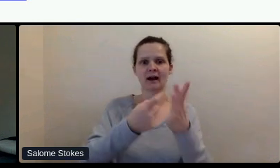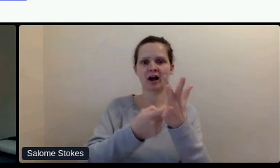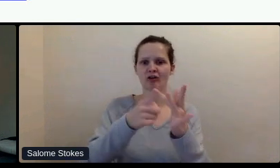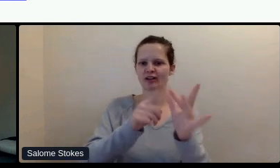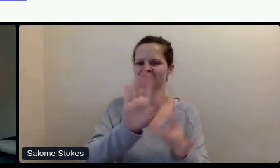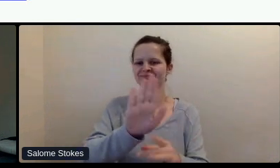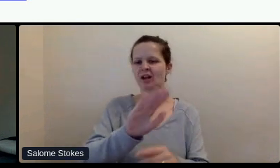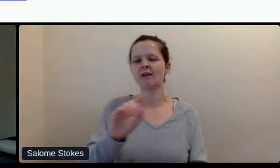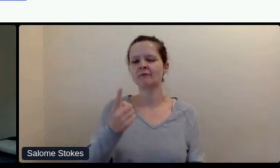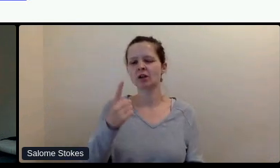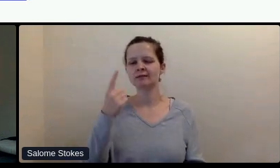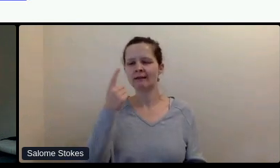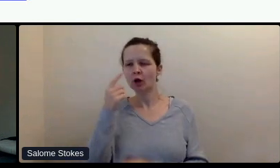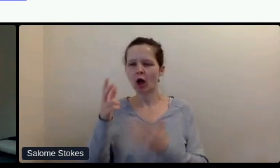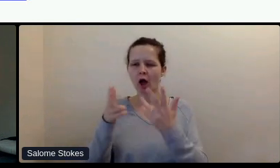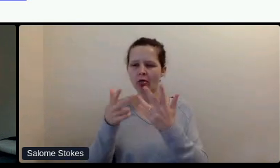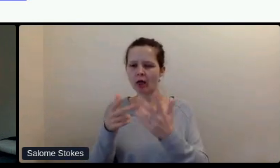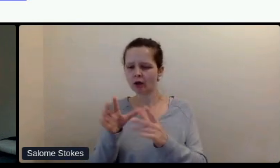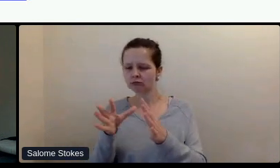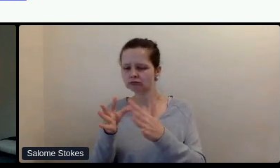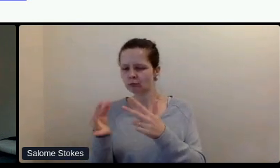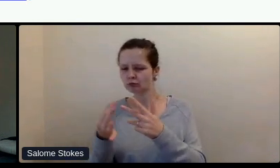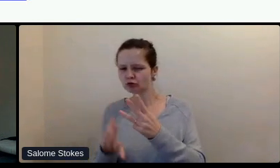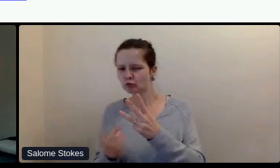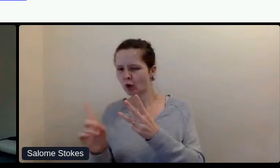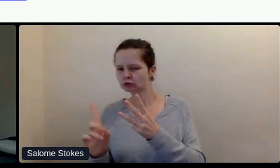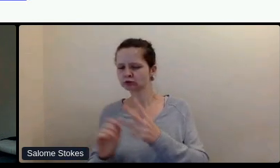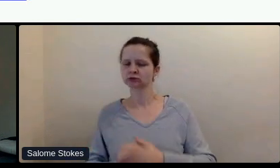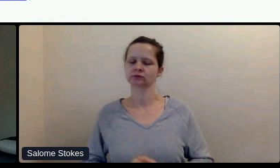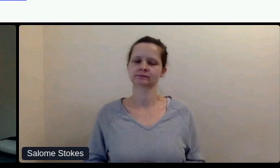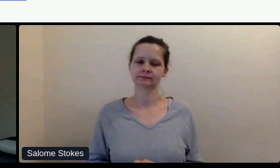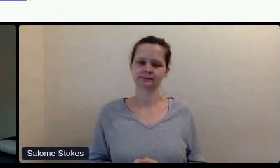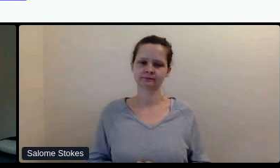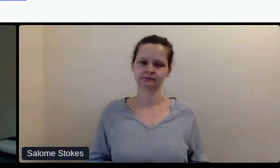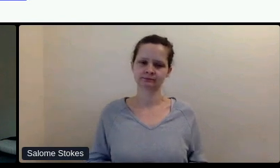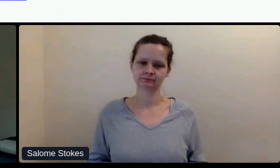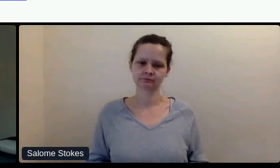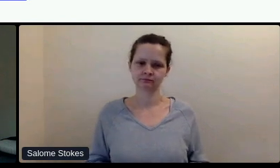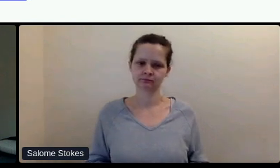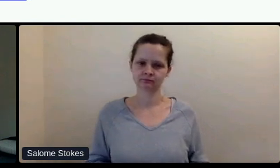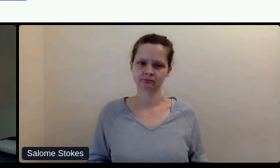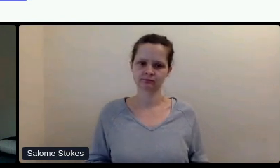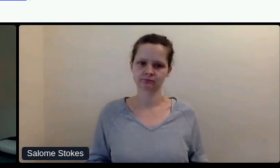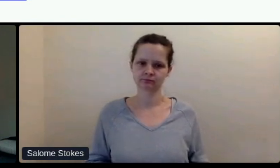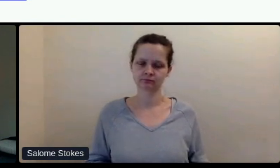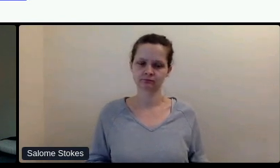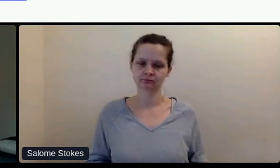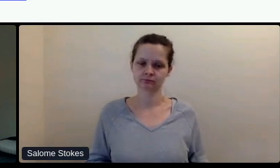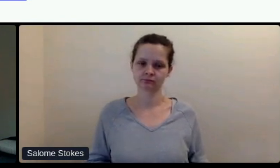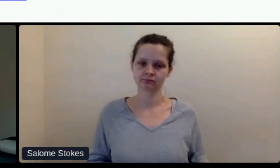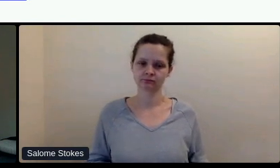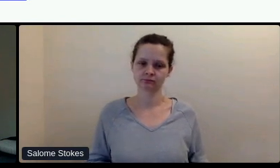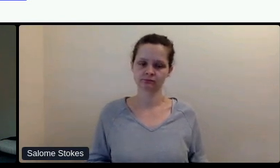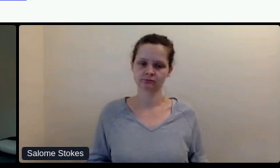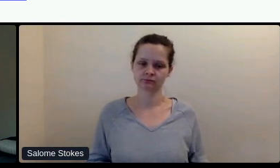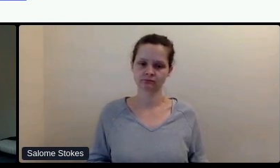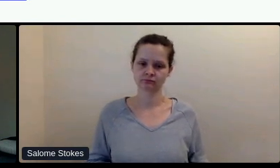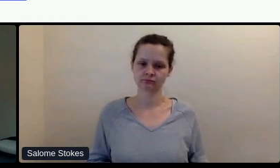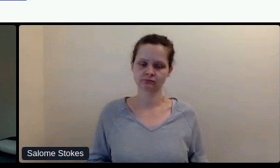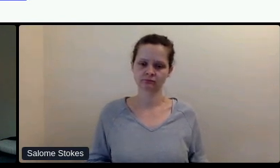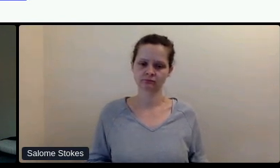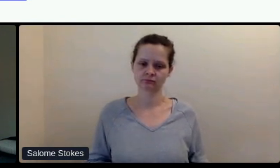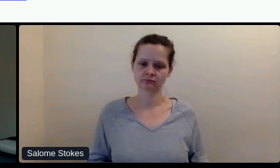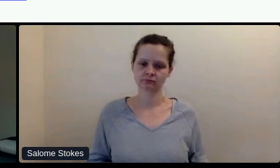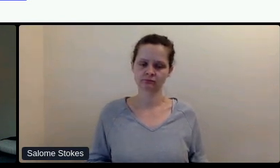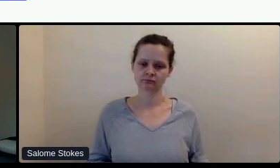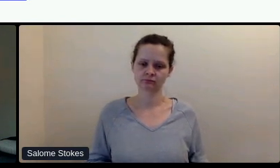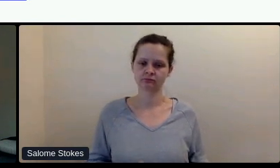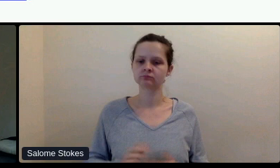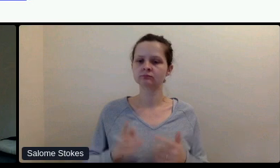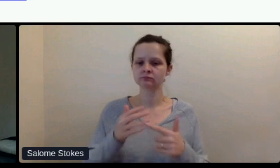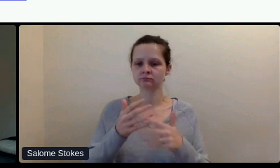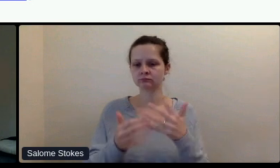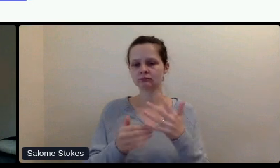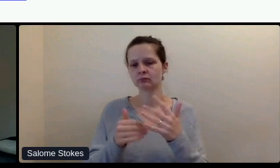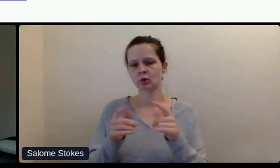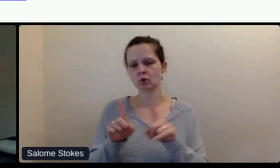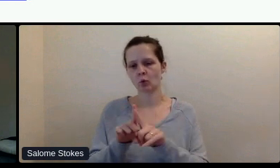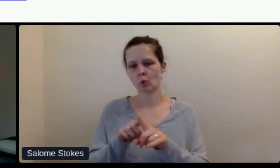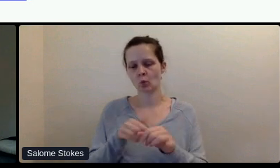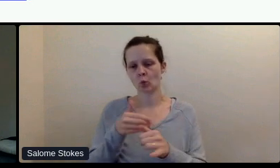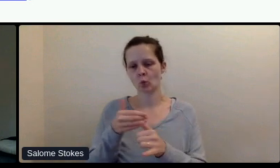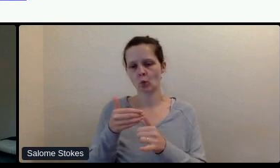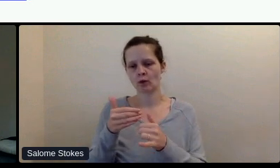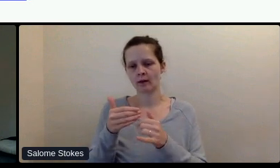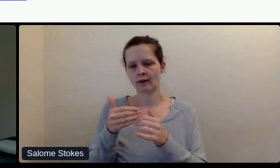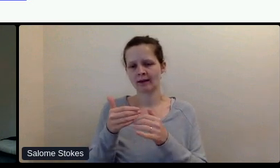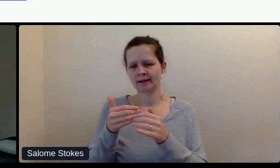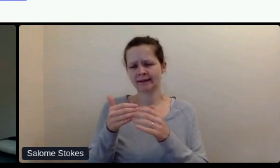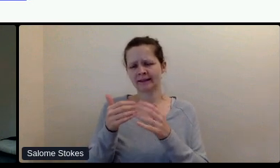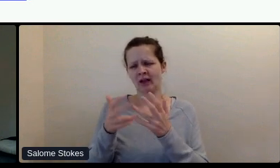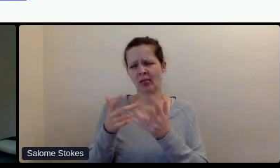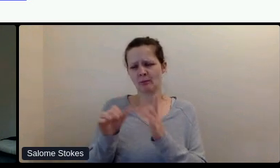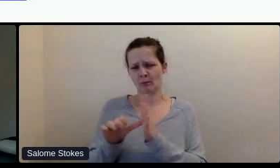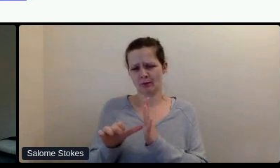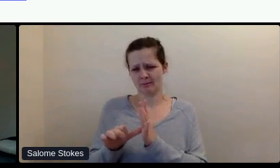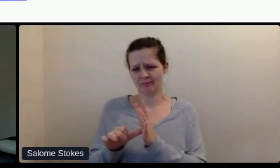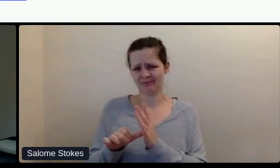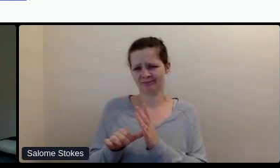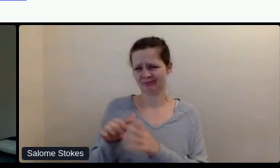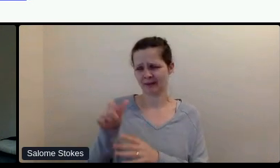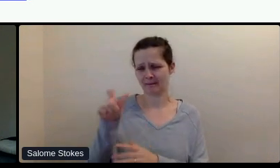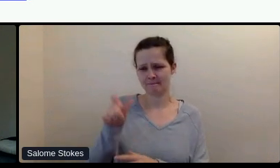The last point on that is people kind of making up their own Aria roles.